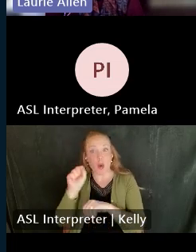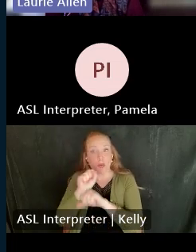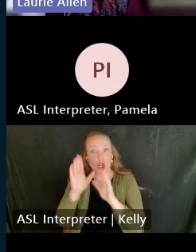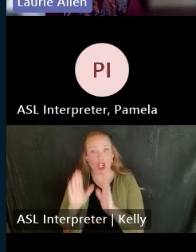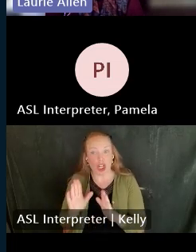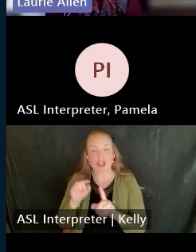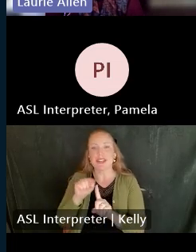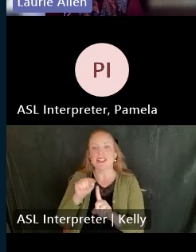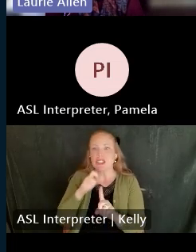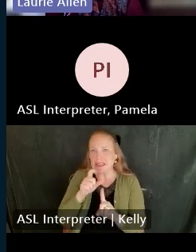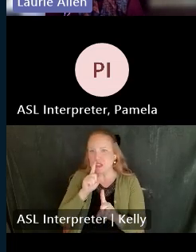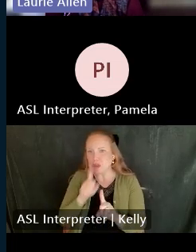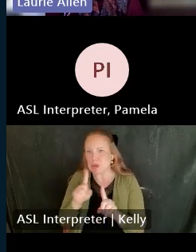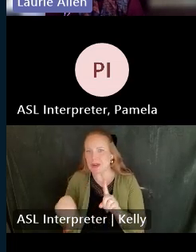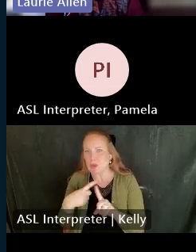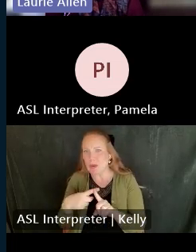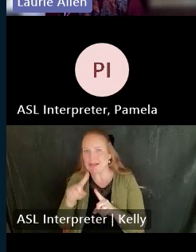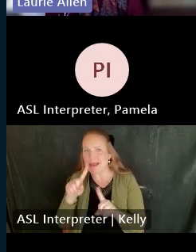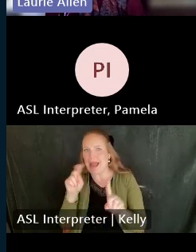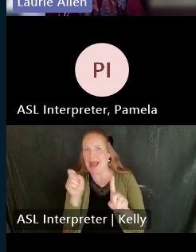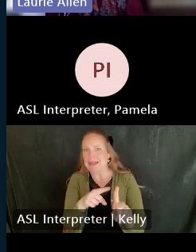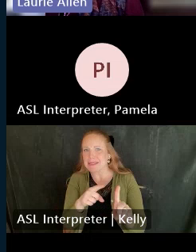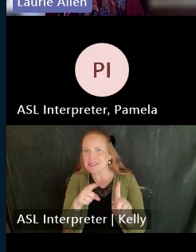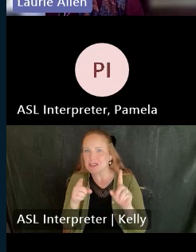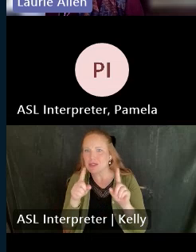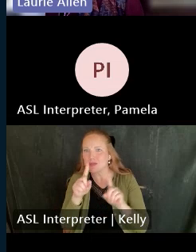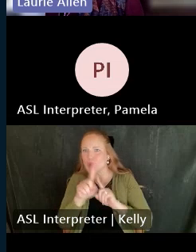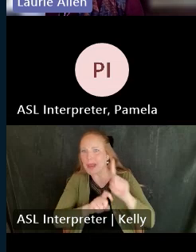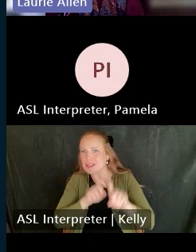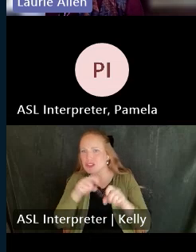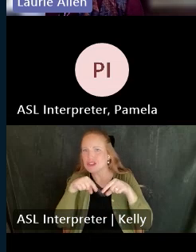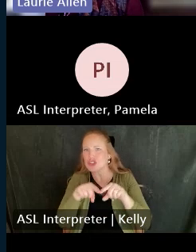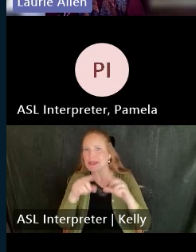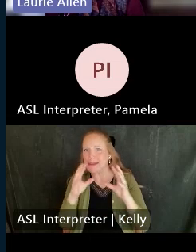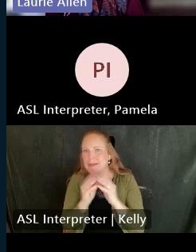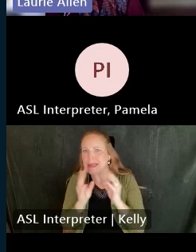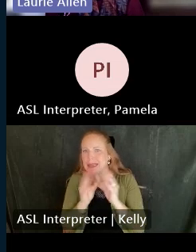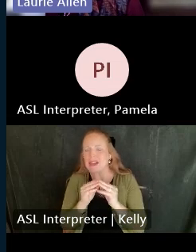when to ask questions in a meeting, and she might not know what questions to ask.